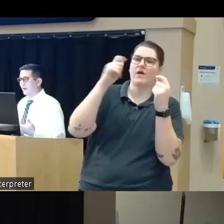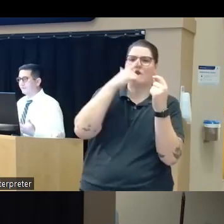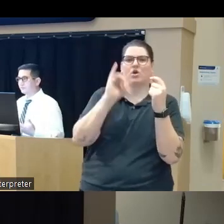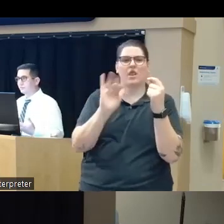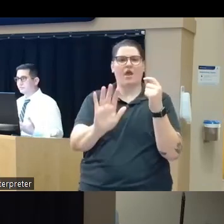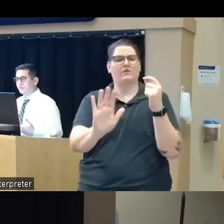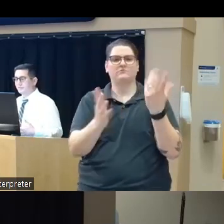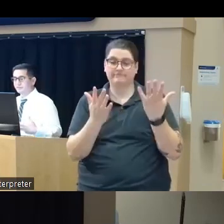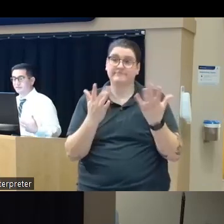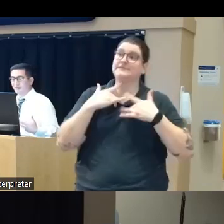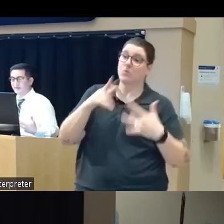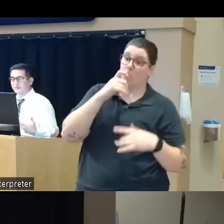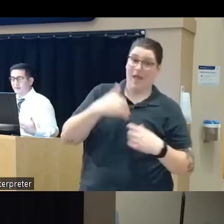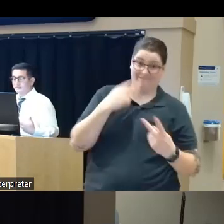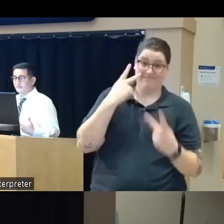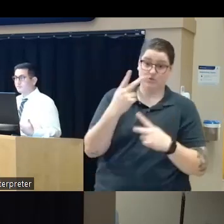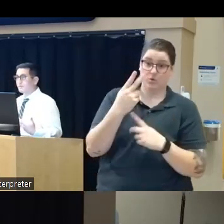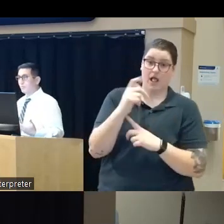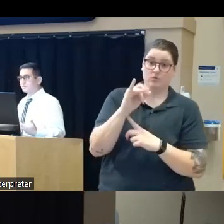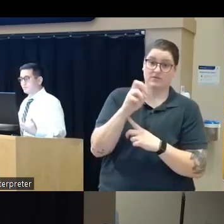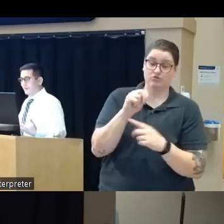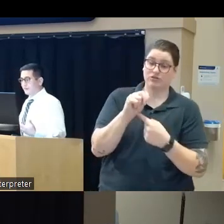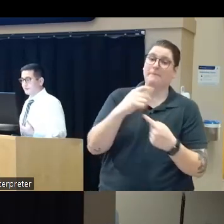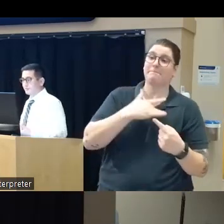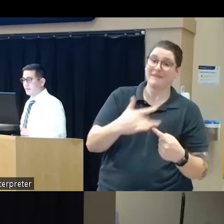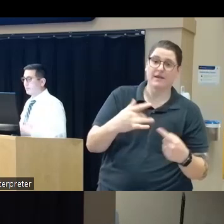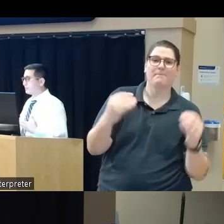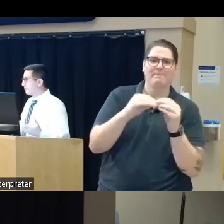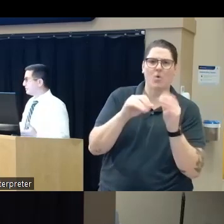who have visual hallucinations in the past tend to be more symptomatic and so they have more